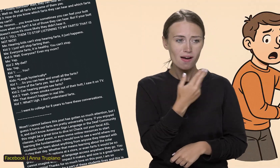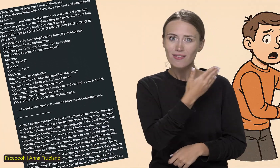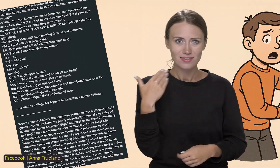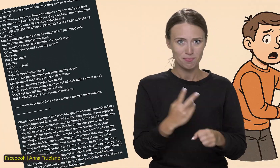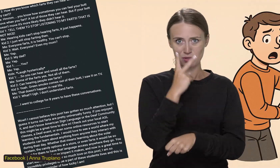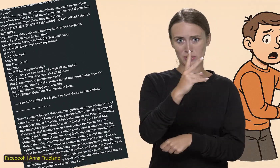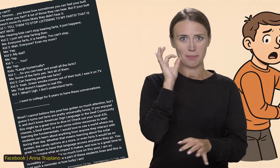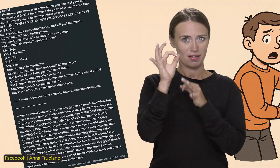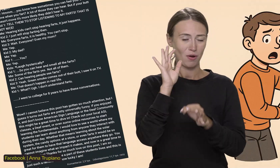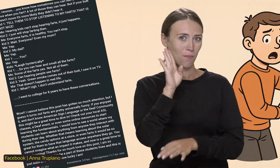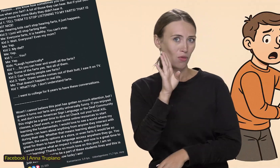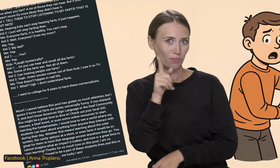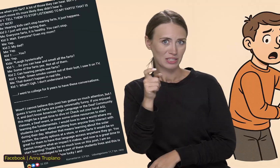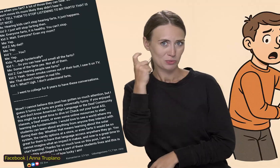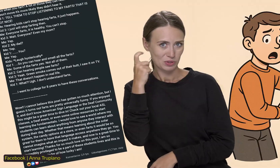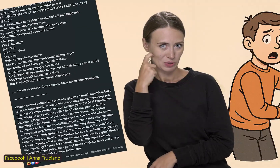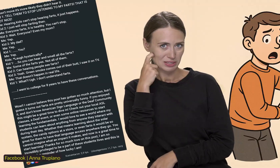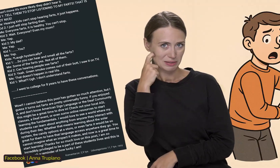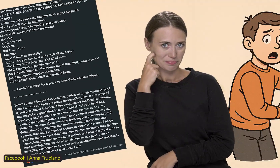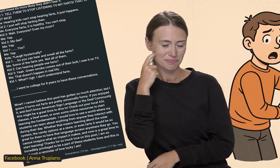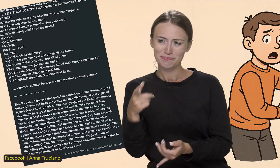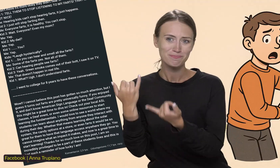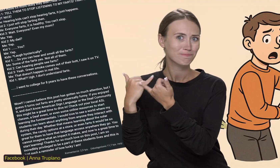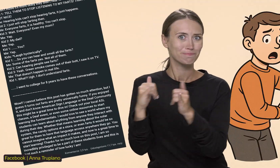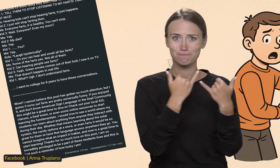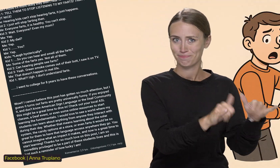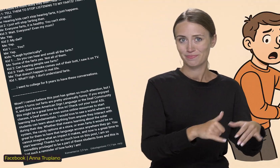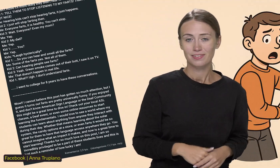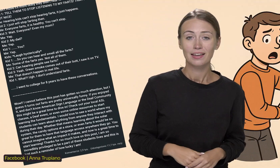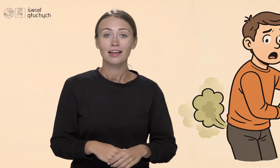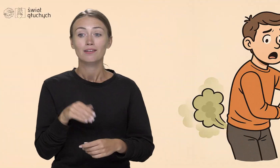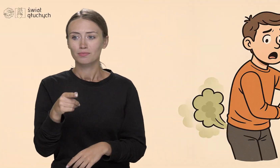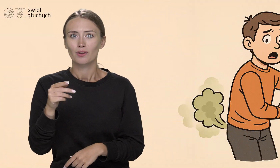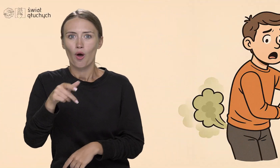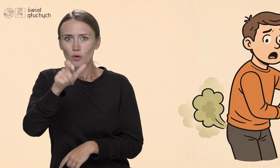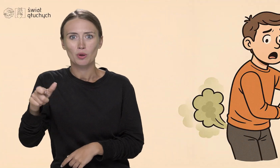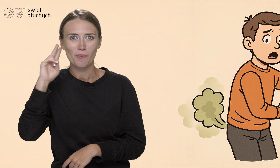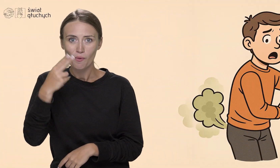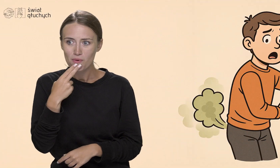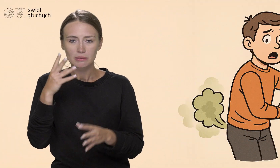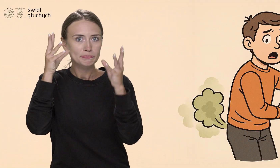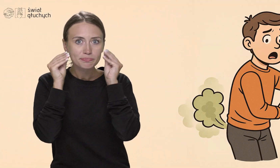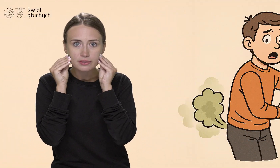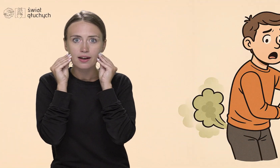do not have the same access to information as hearing children. Because they cannot hear,